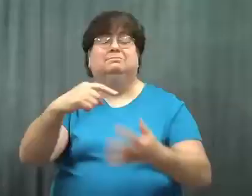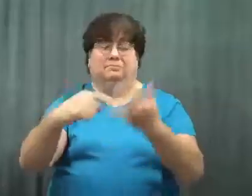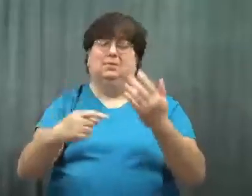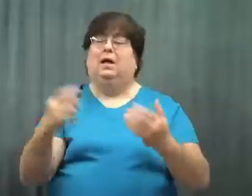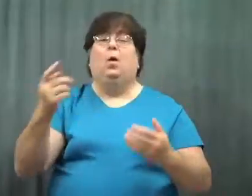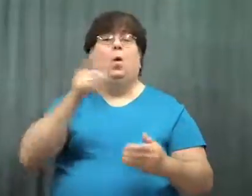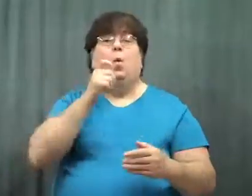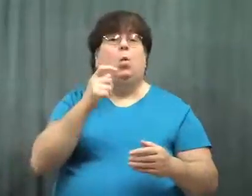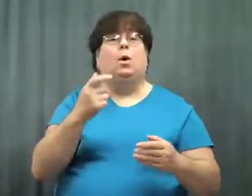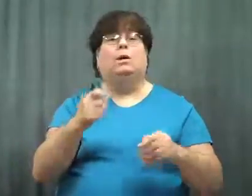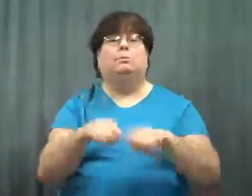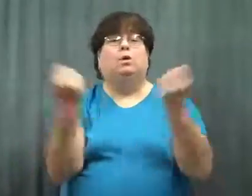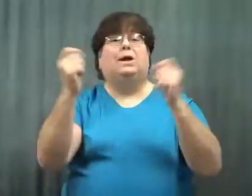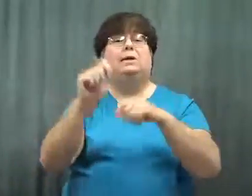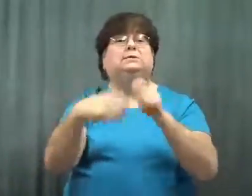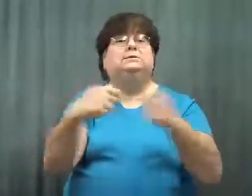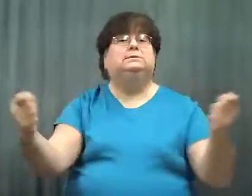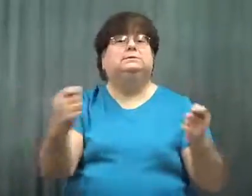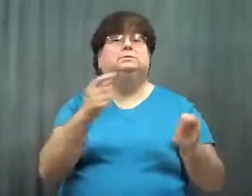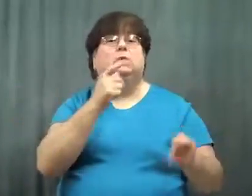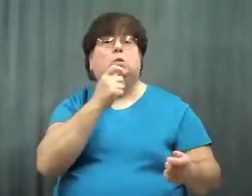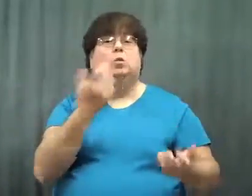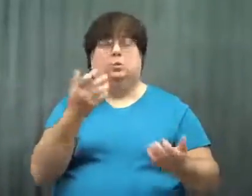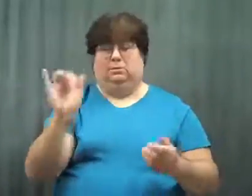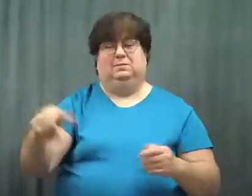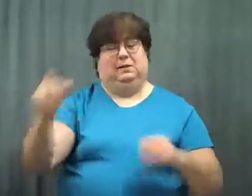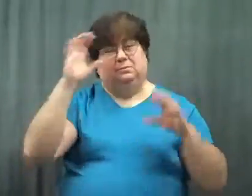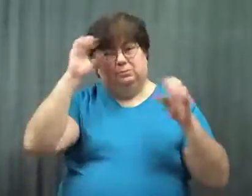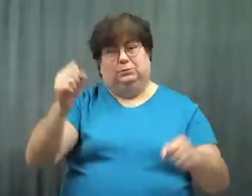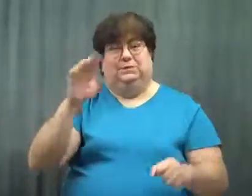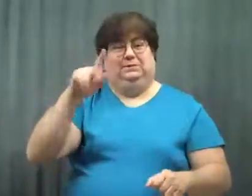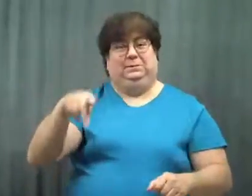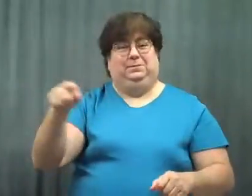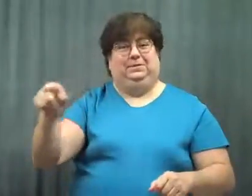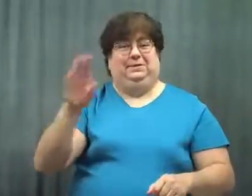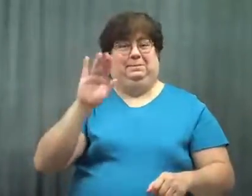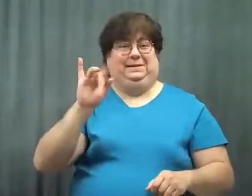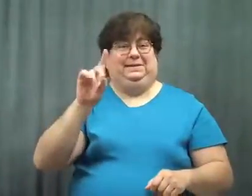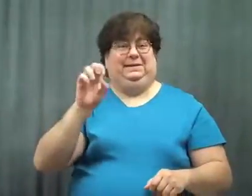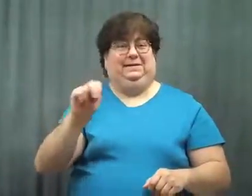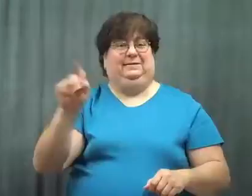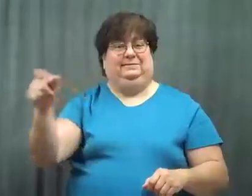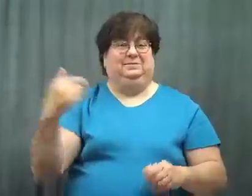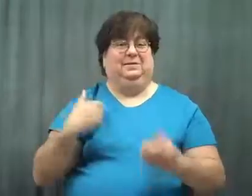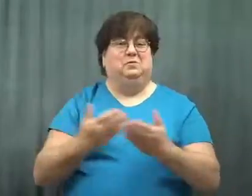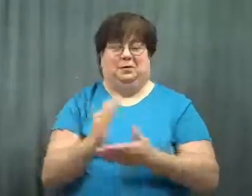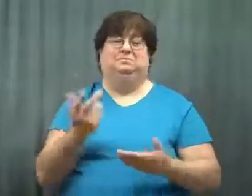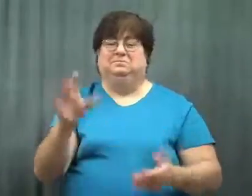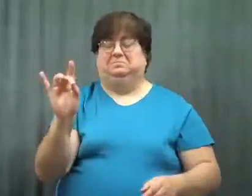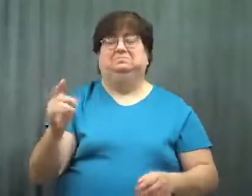Vice President Biden would be the tie-breaker.